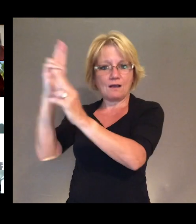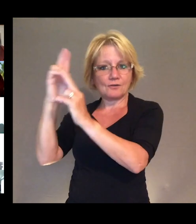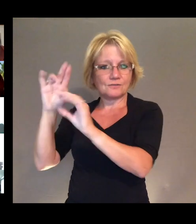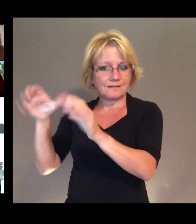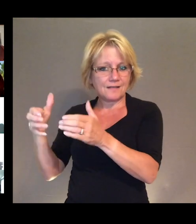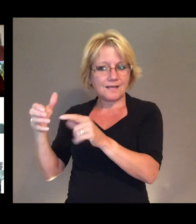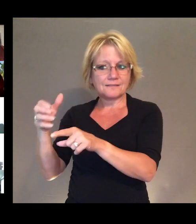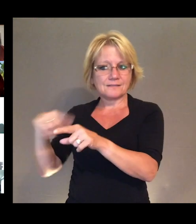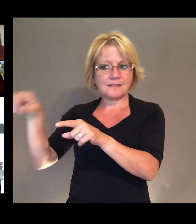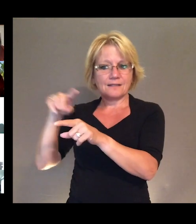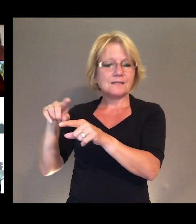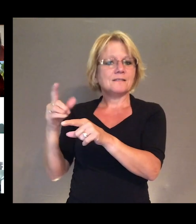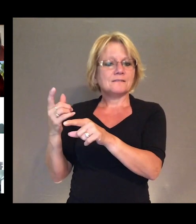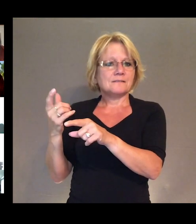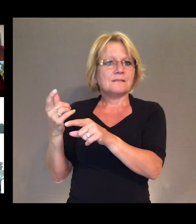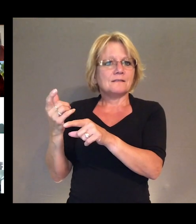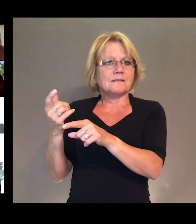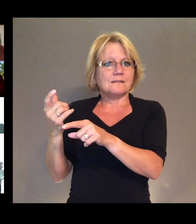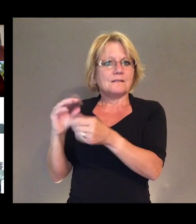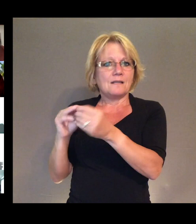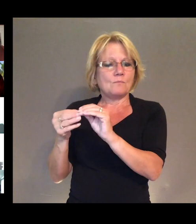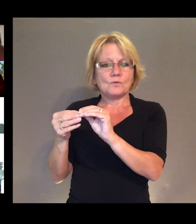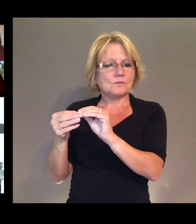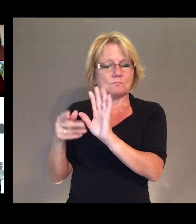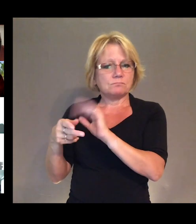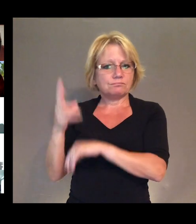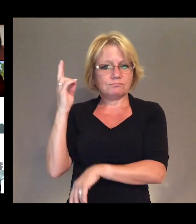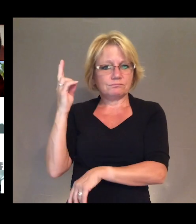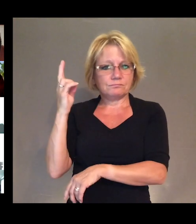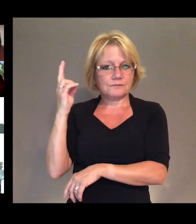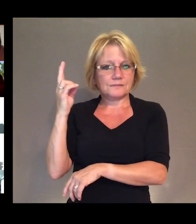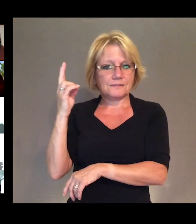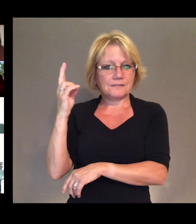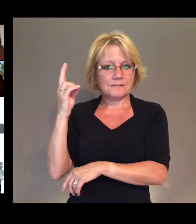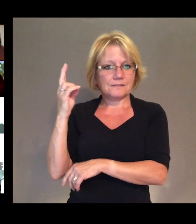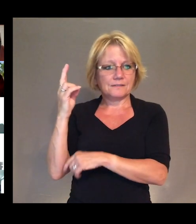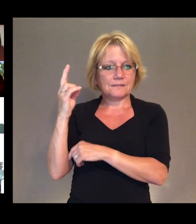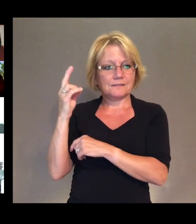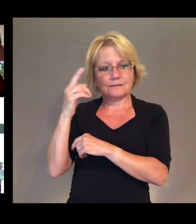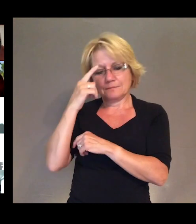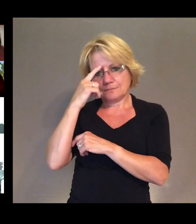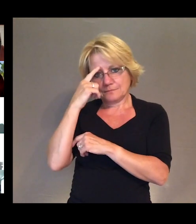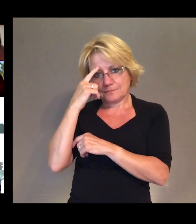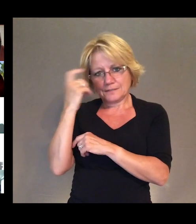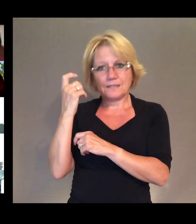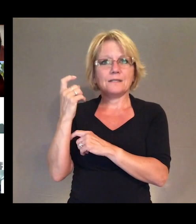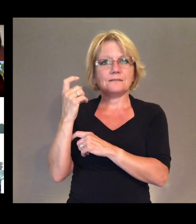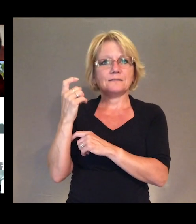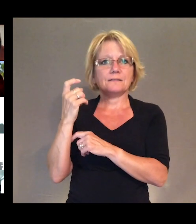the numbers are astronomically high because they have to be low for the kids who have greater needs.